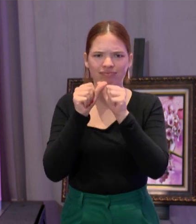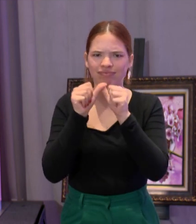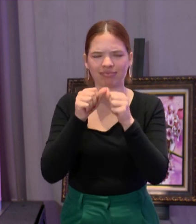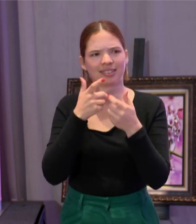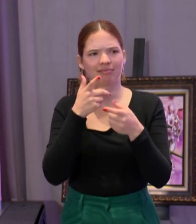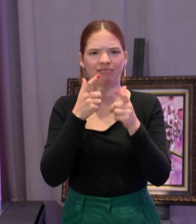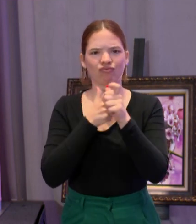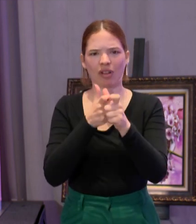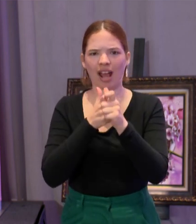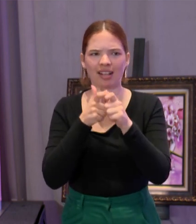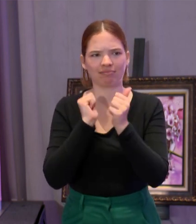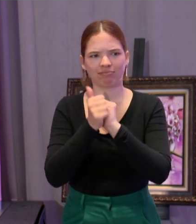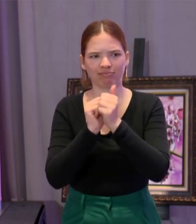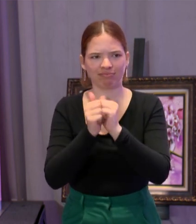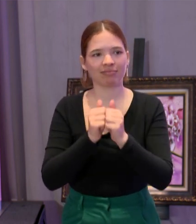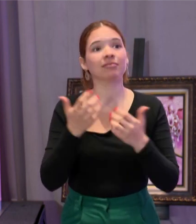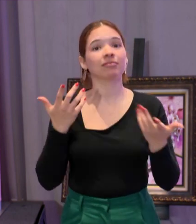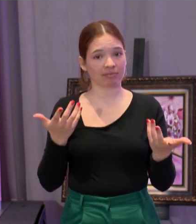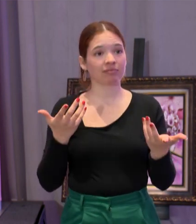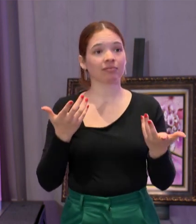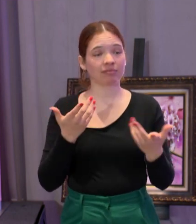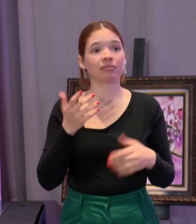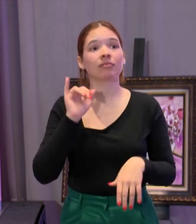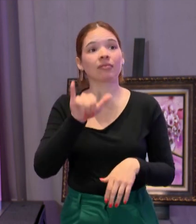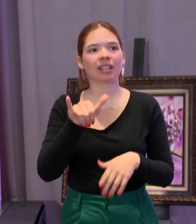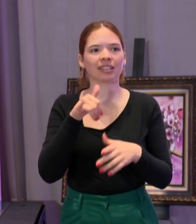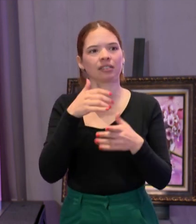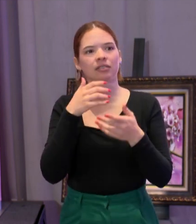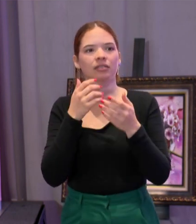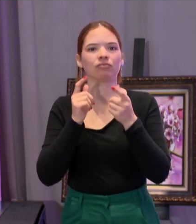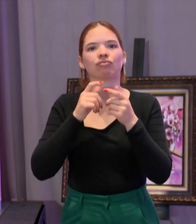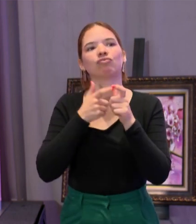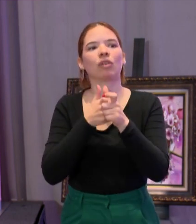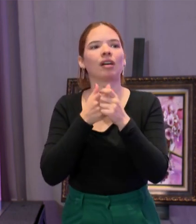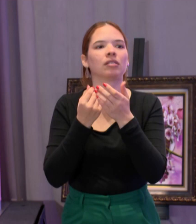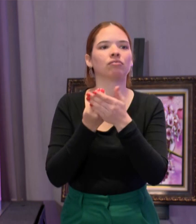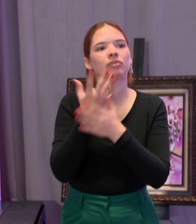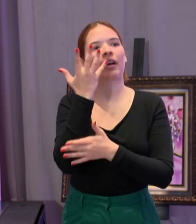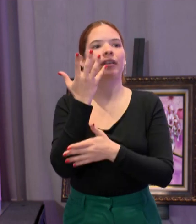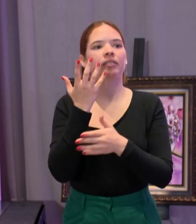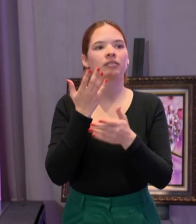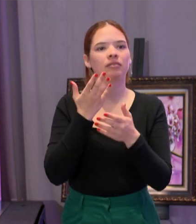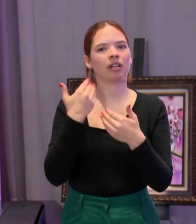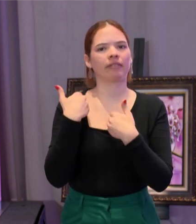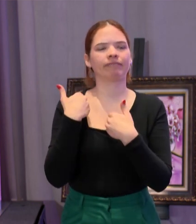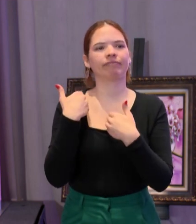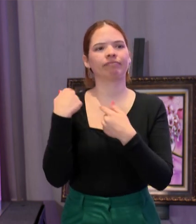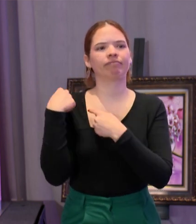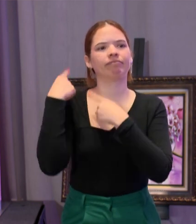AS YOU KNOW, IT'S THE RUNNERS RITE OF SPRING AND A LONG TIME